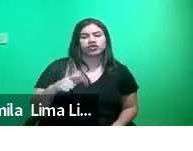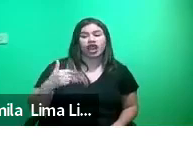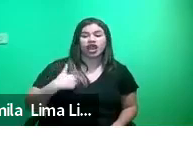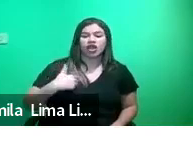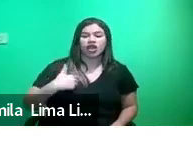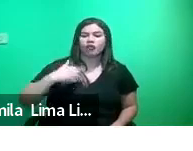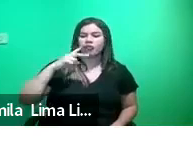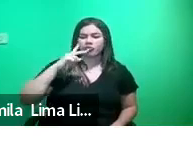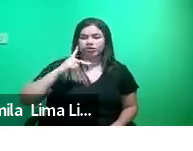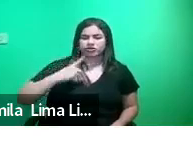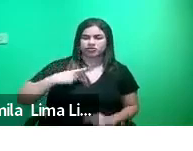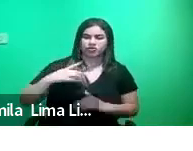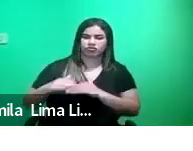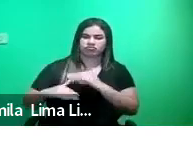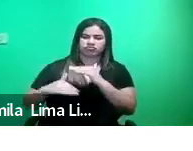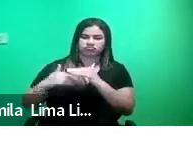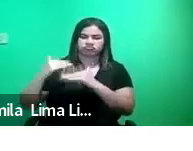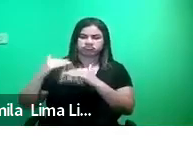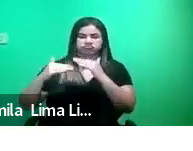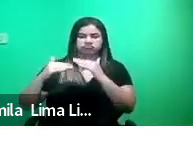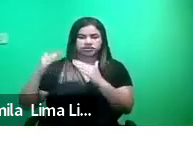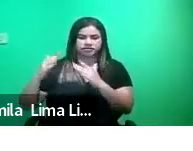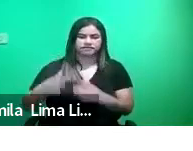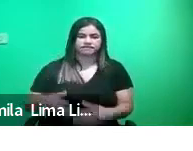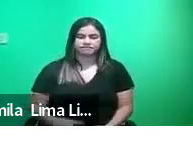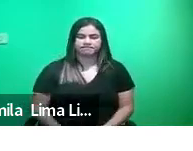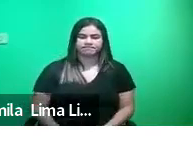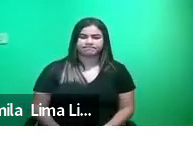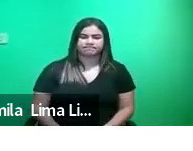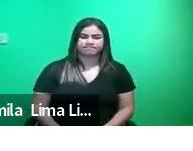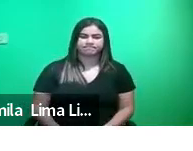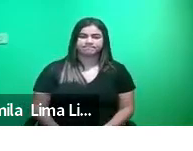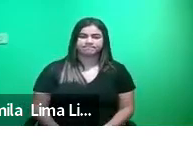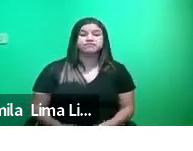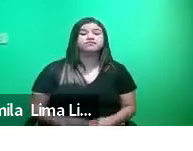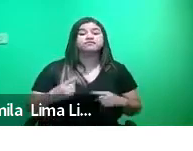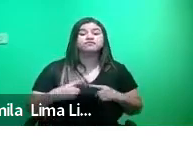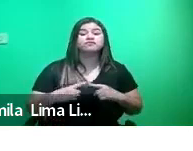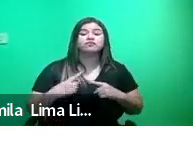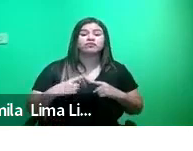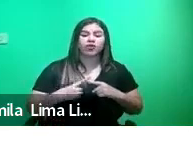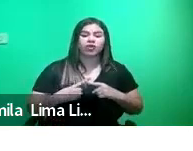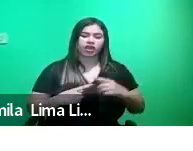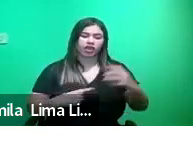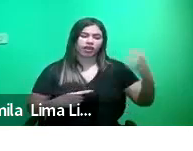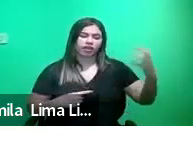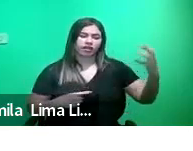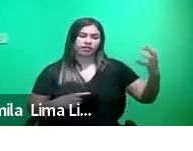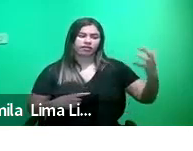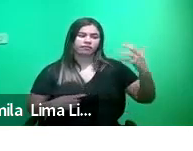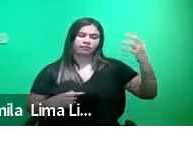what he is in himself what he is in himself, through what he, my festival for others.